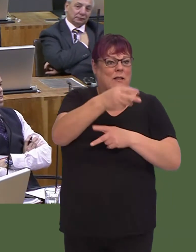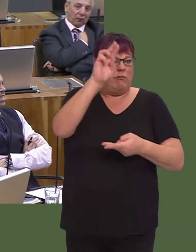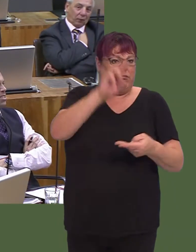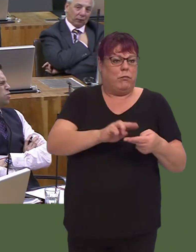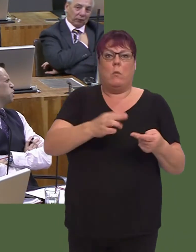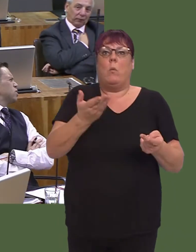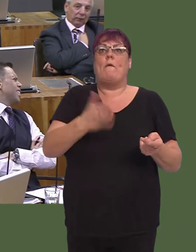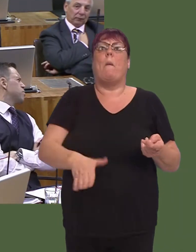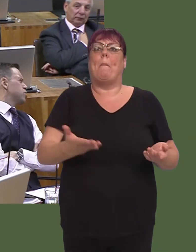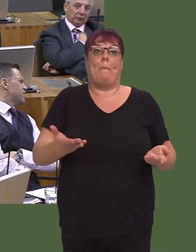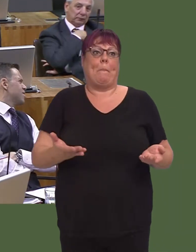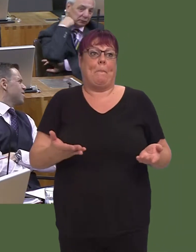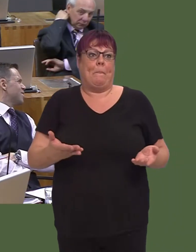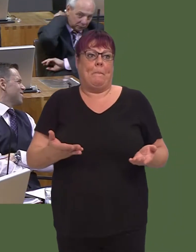those cuts would occur.